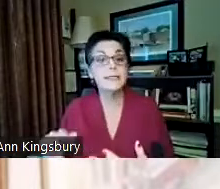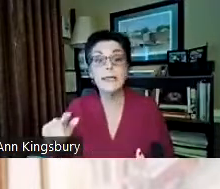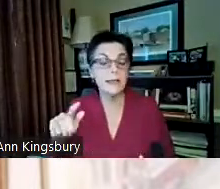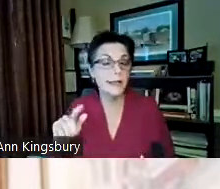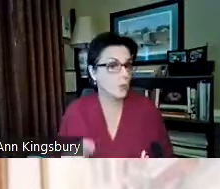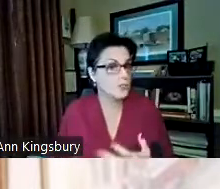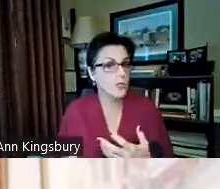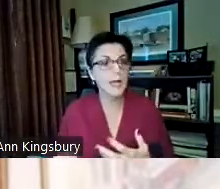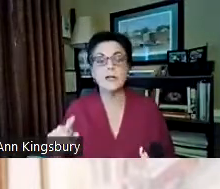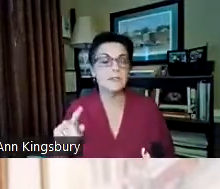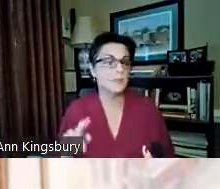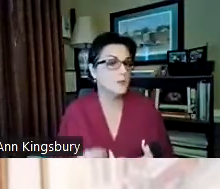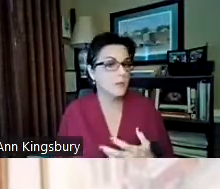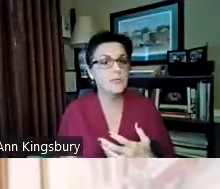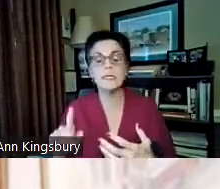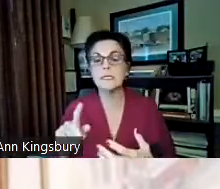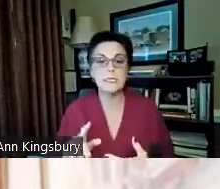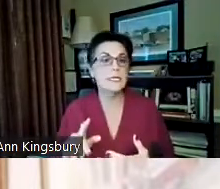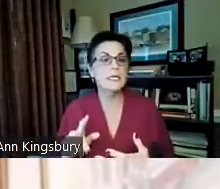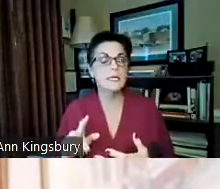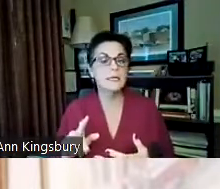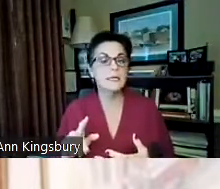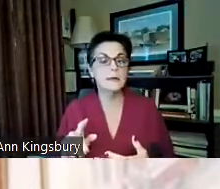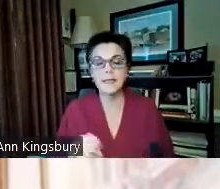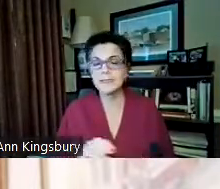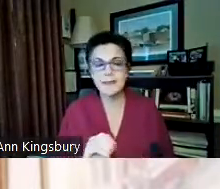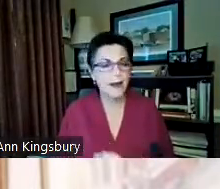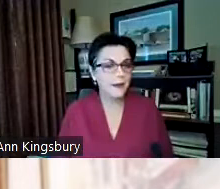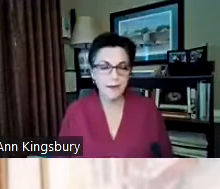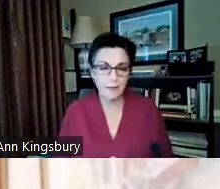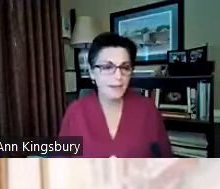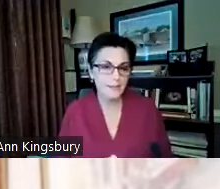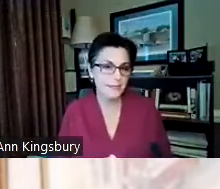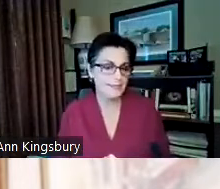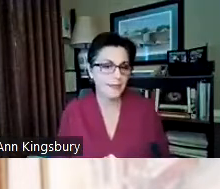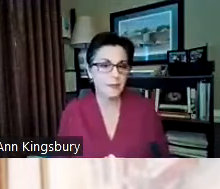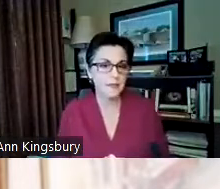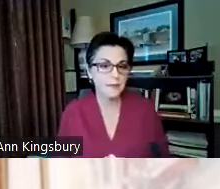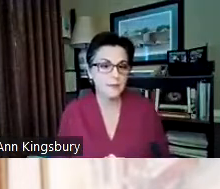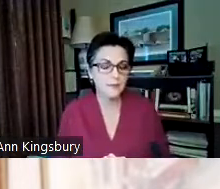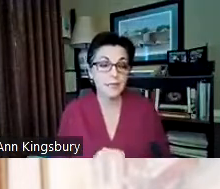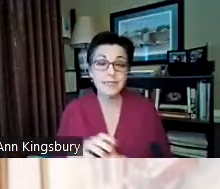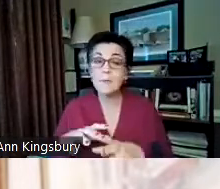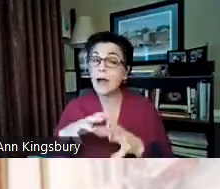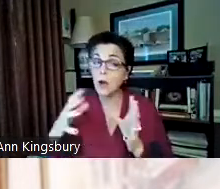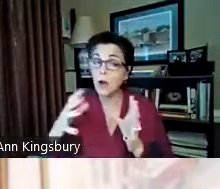date? And what's your address and who's the president. And that's not a capacity assessment. That's about are you